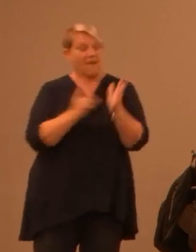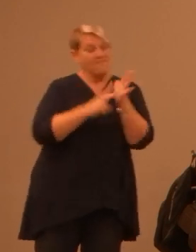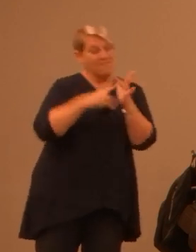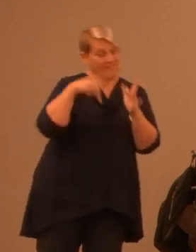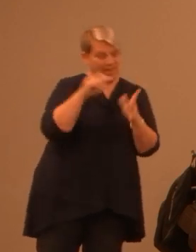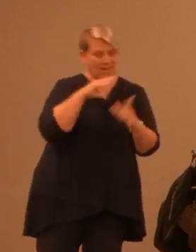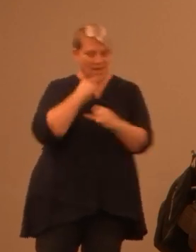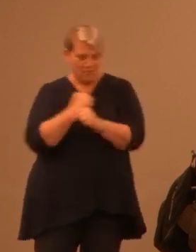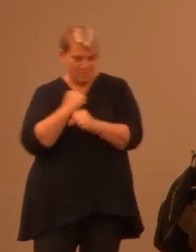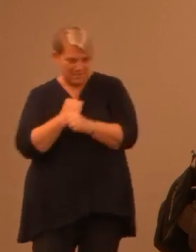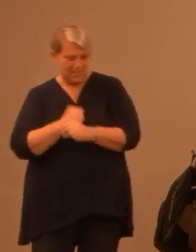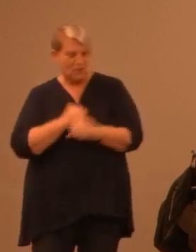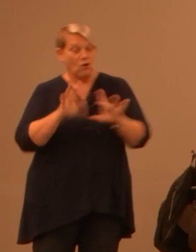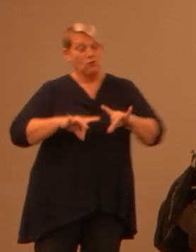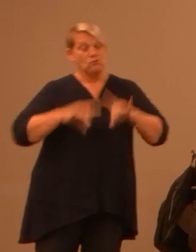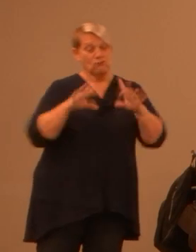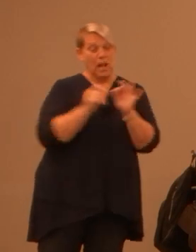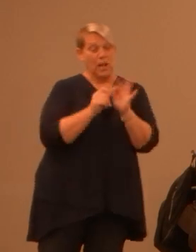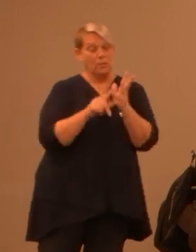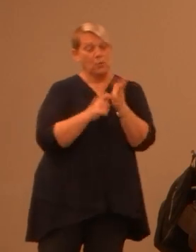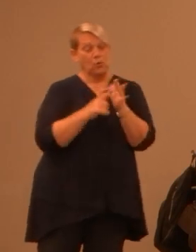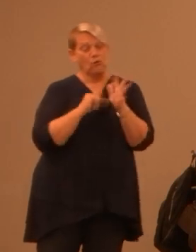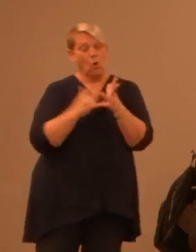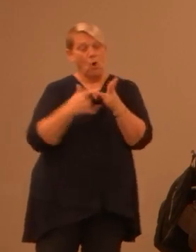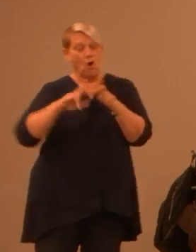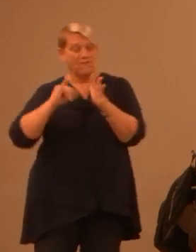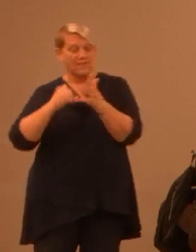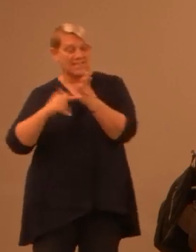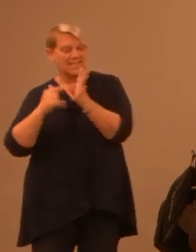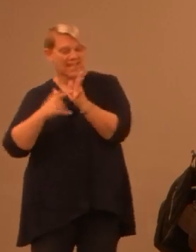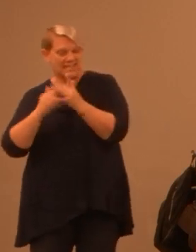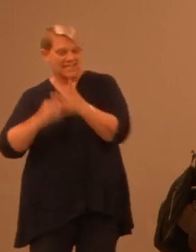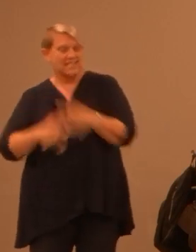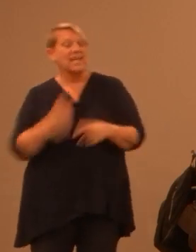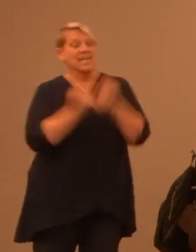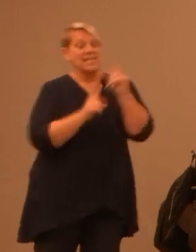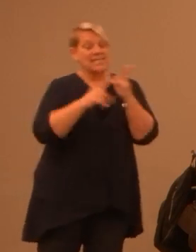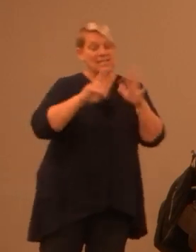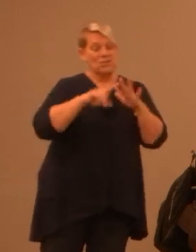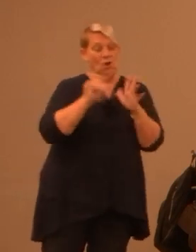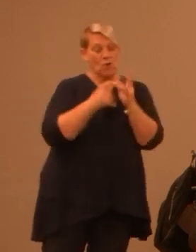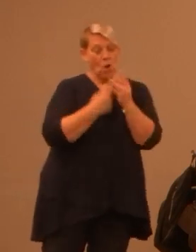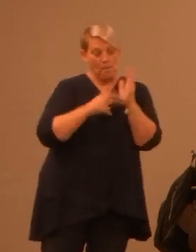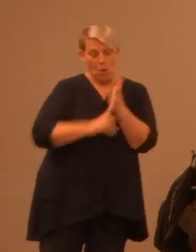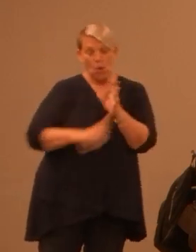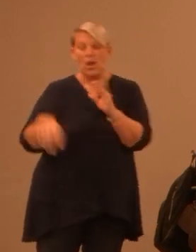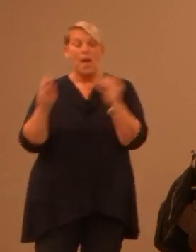the Australian Bureau of Statistics, City of Cockburn, Brisbane City Council,